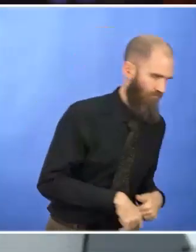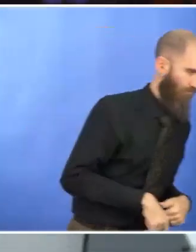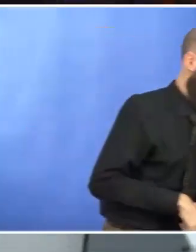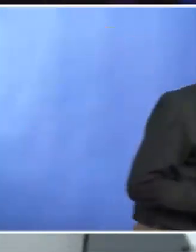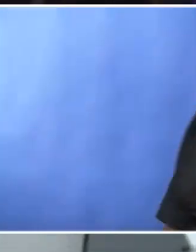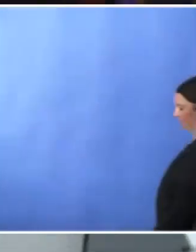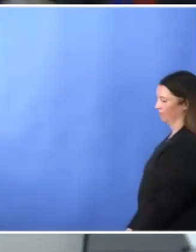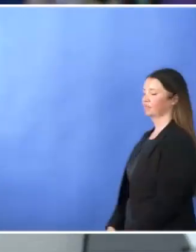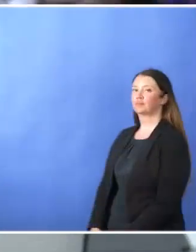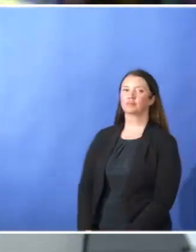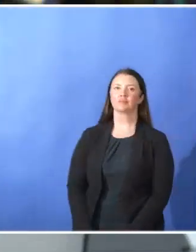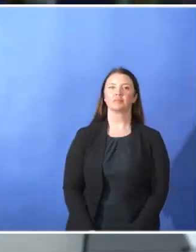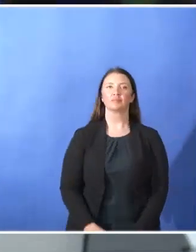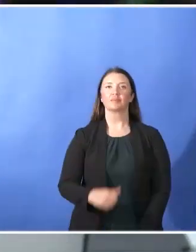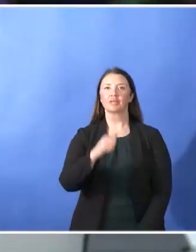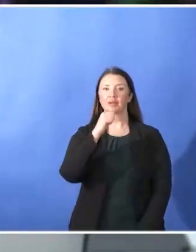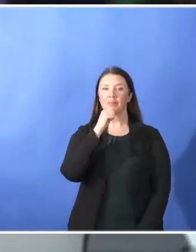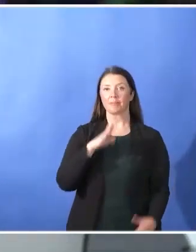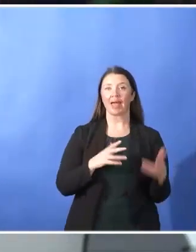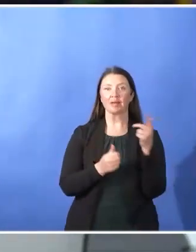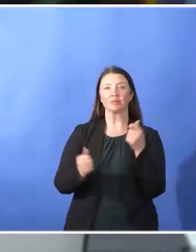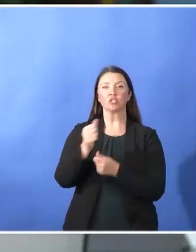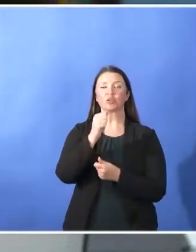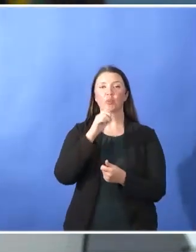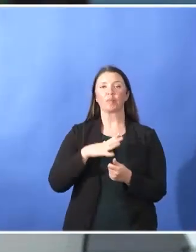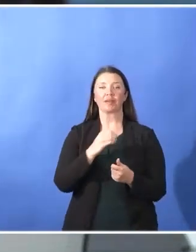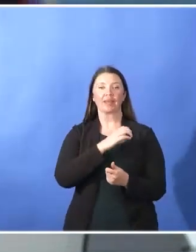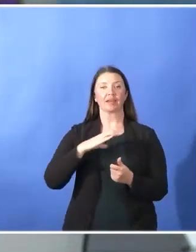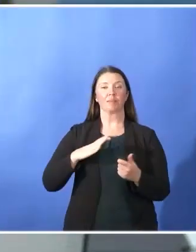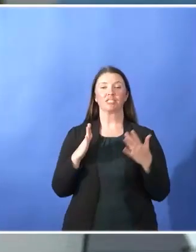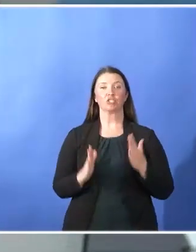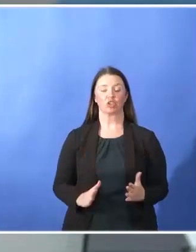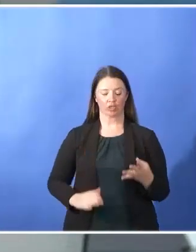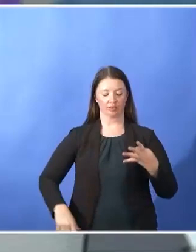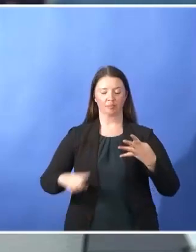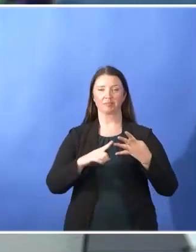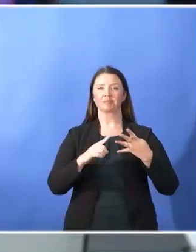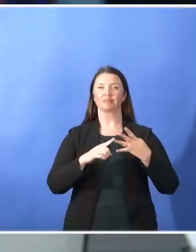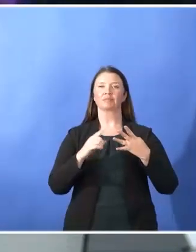APPROVED.